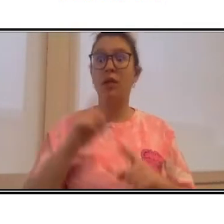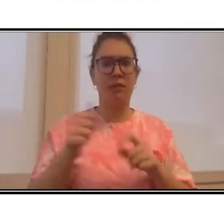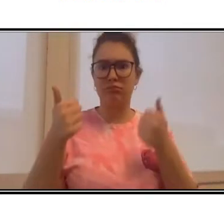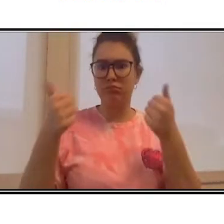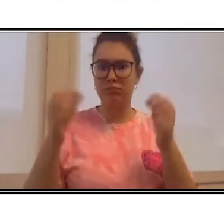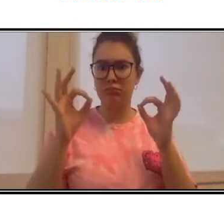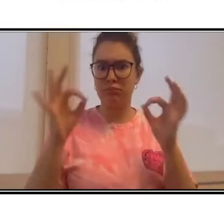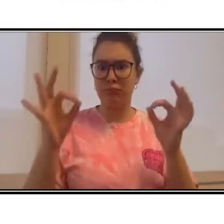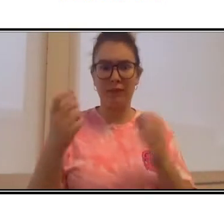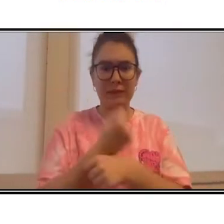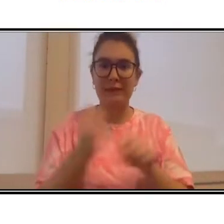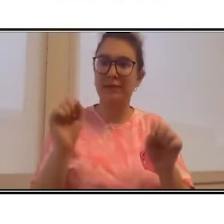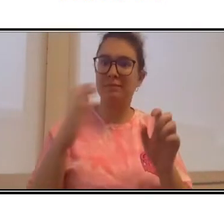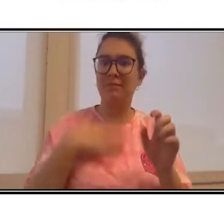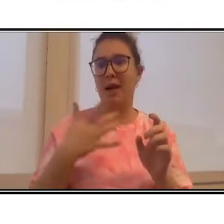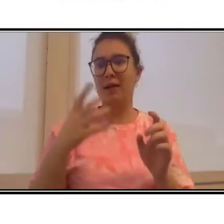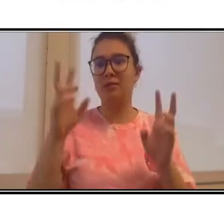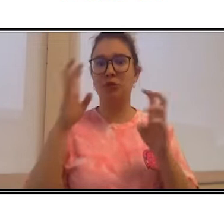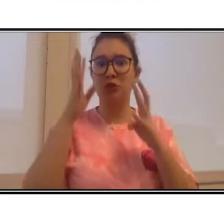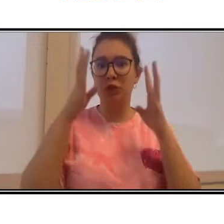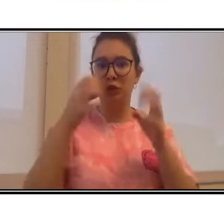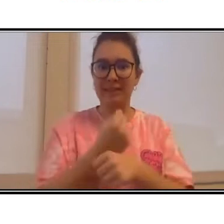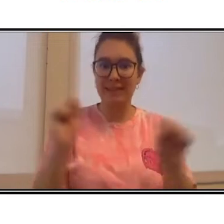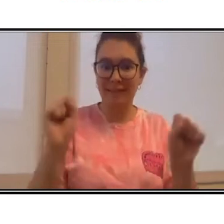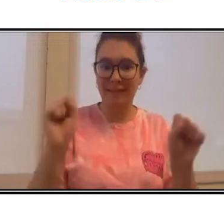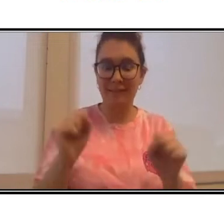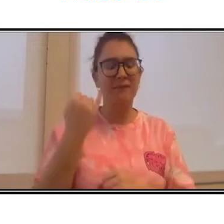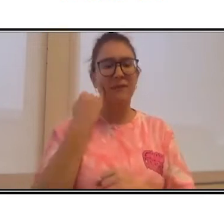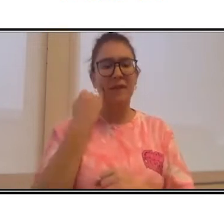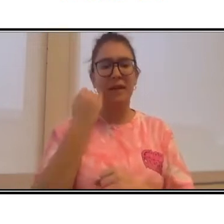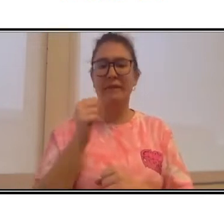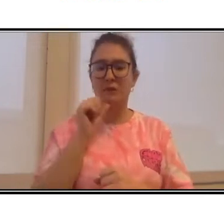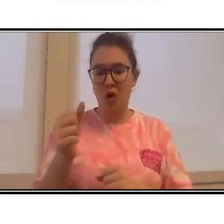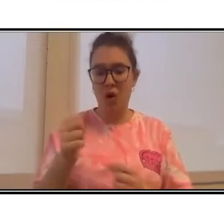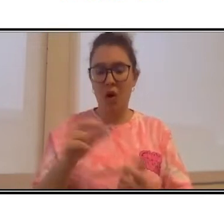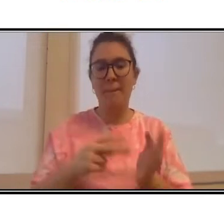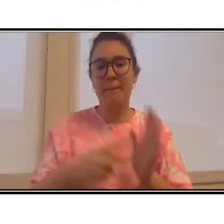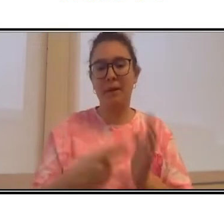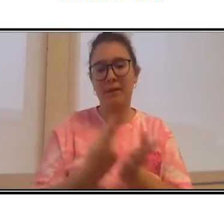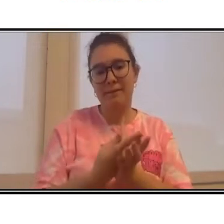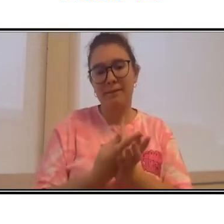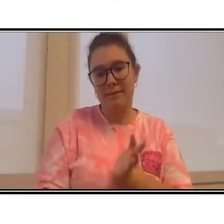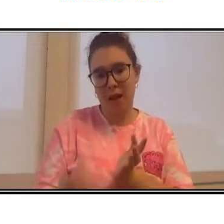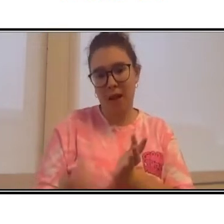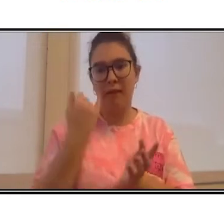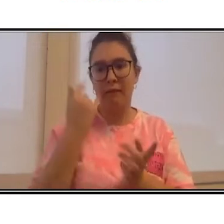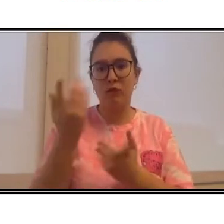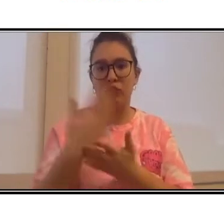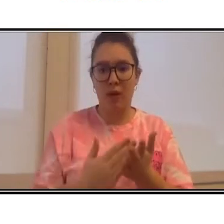If the chair works, then I know it's safe to try on my table. If the table works, then I know it's safe, you know,